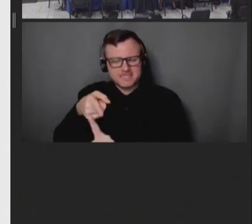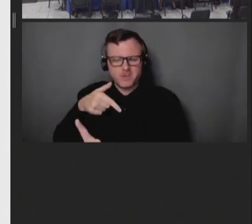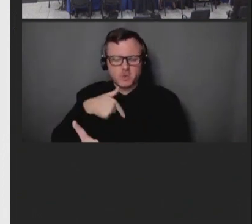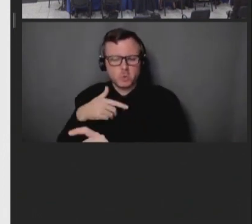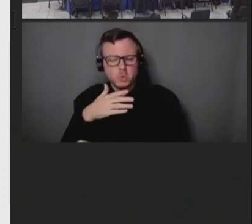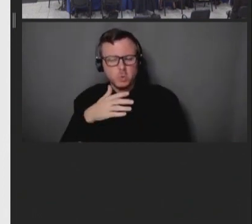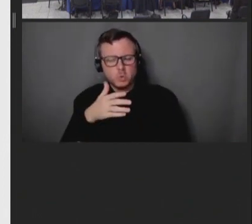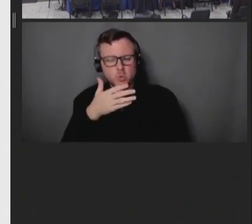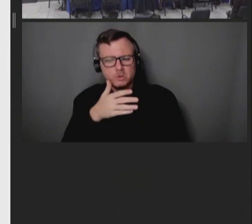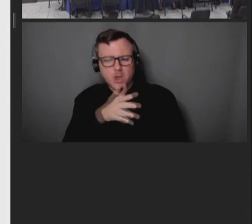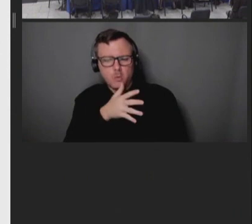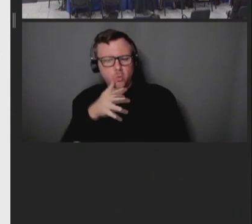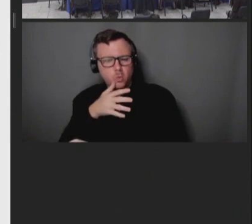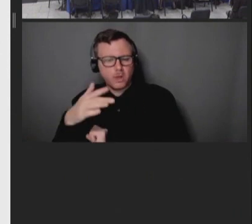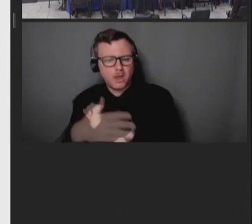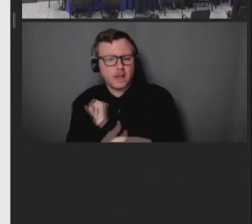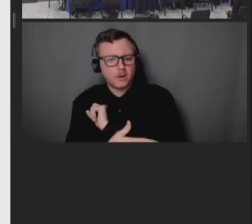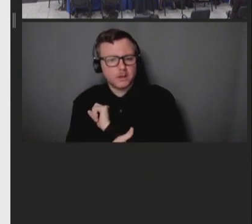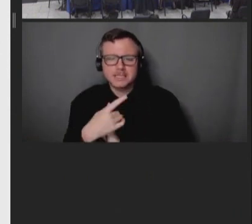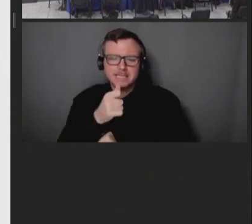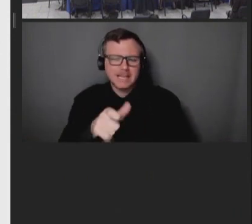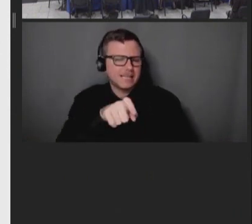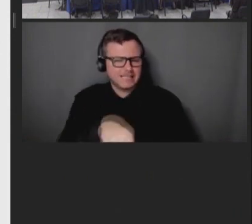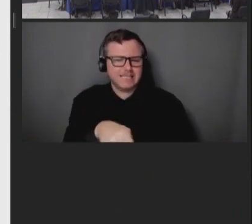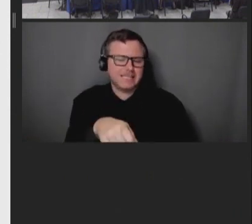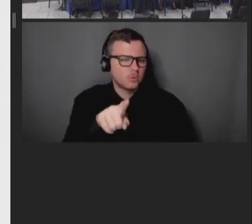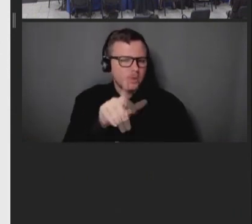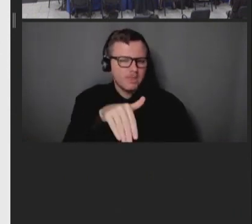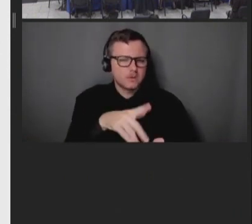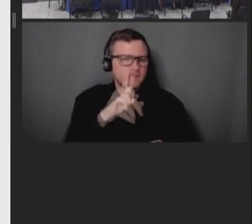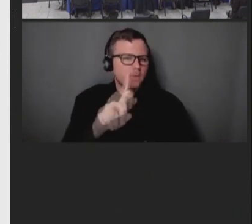may not have needed, you know, a thousand doses in a weekly shipment, or something like that.